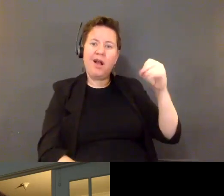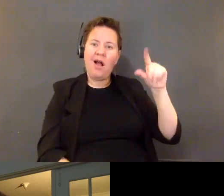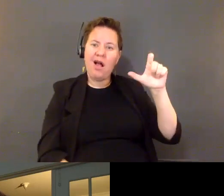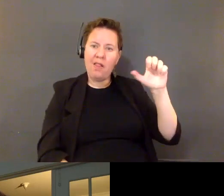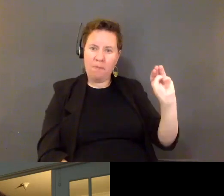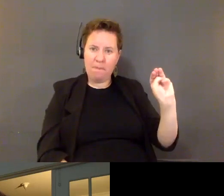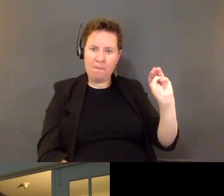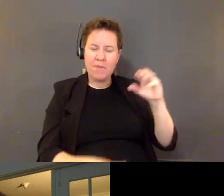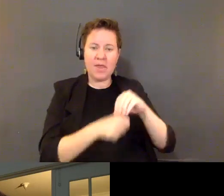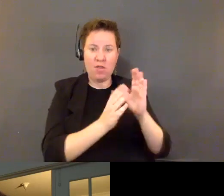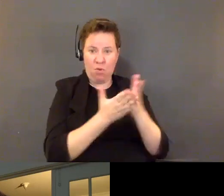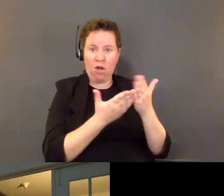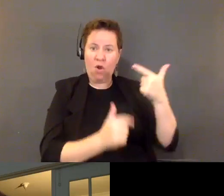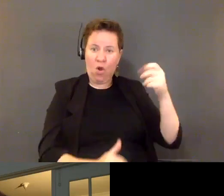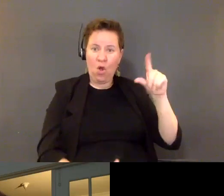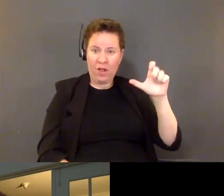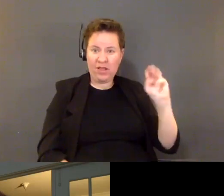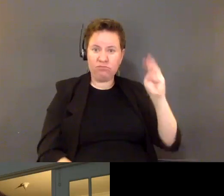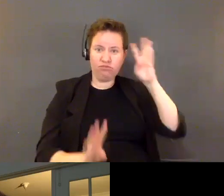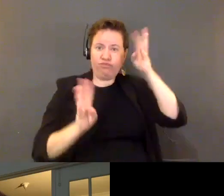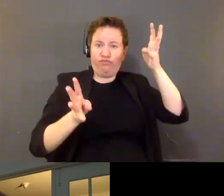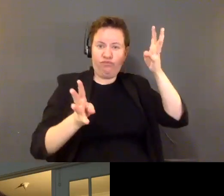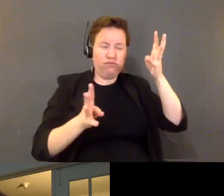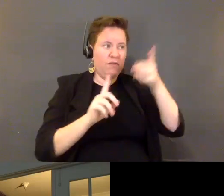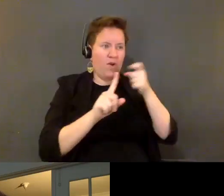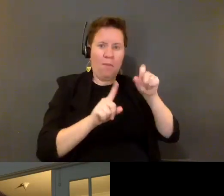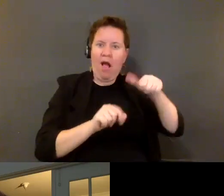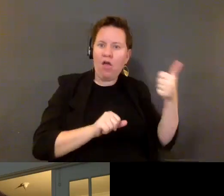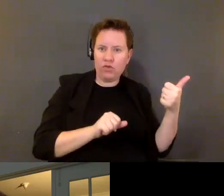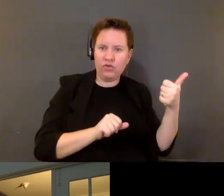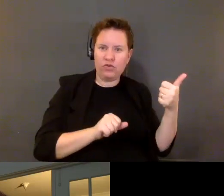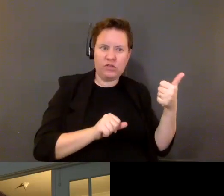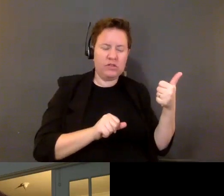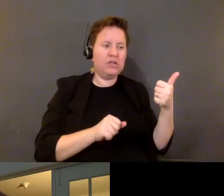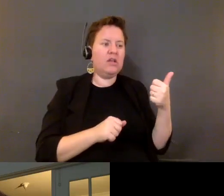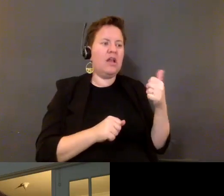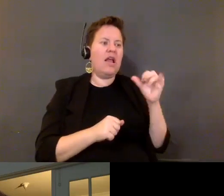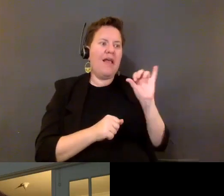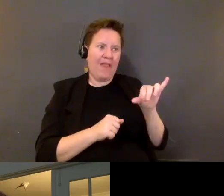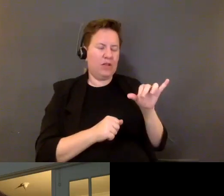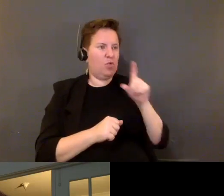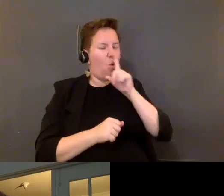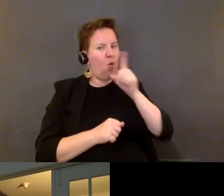because the golem is the construction of others and that is so immensely true of me and i don't